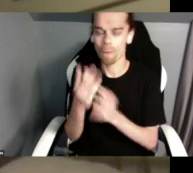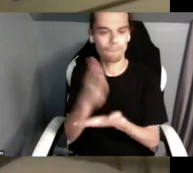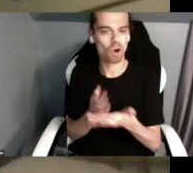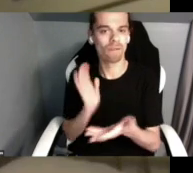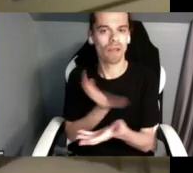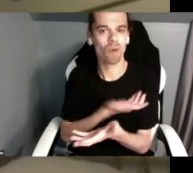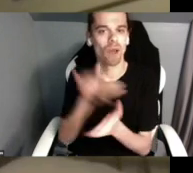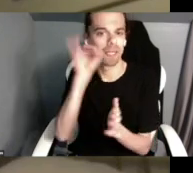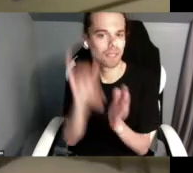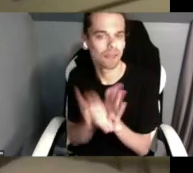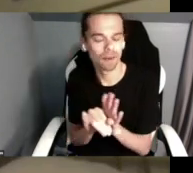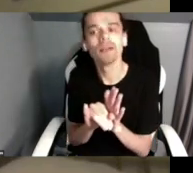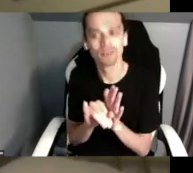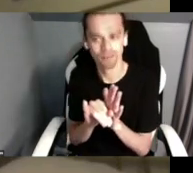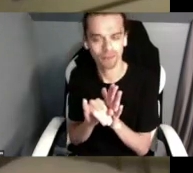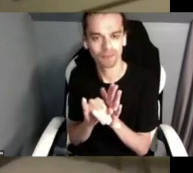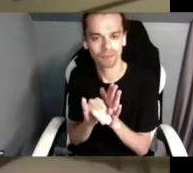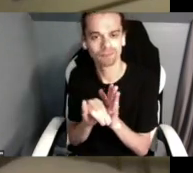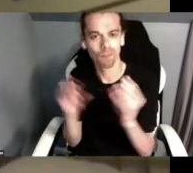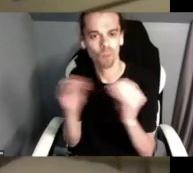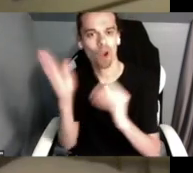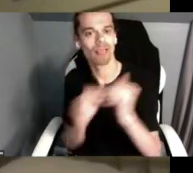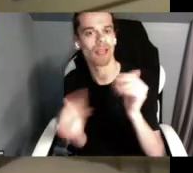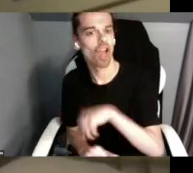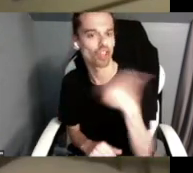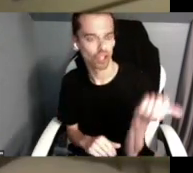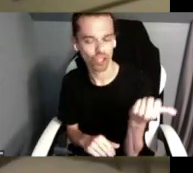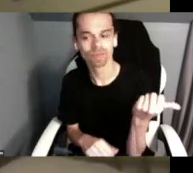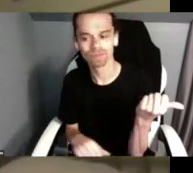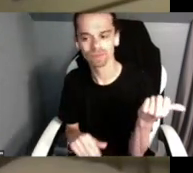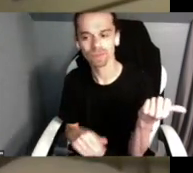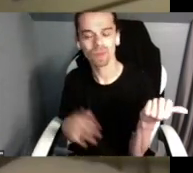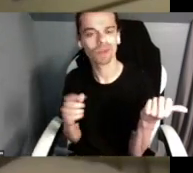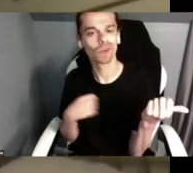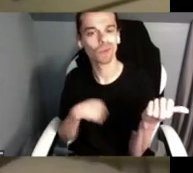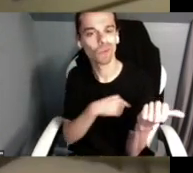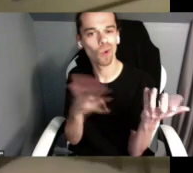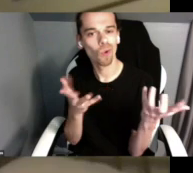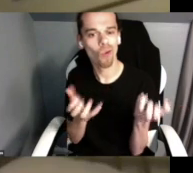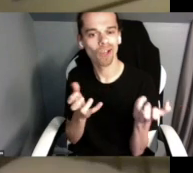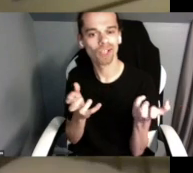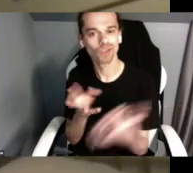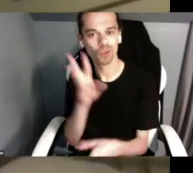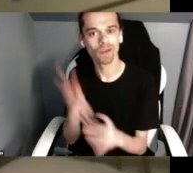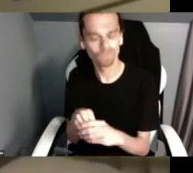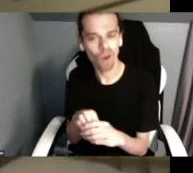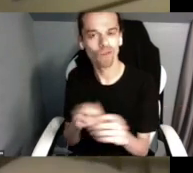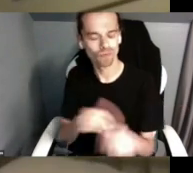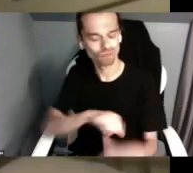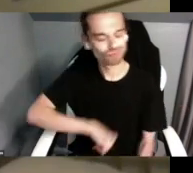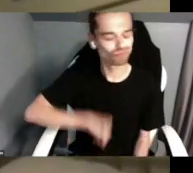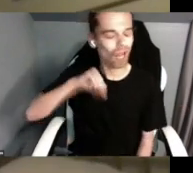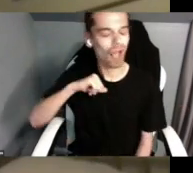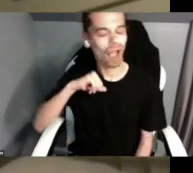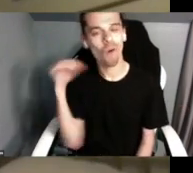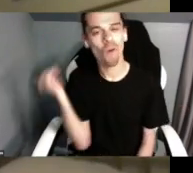Being able to claim proudly all of the identities that we have.